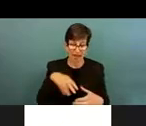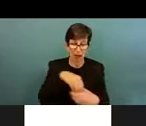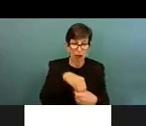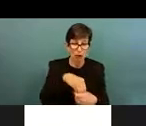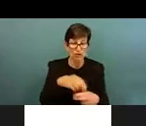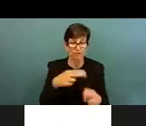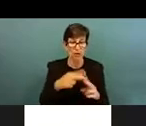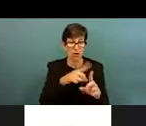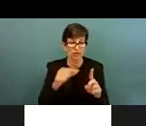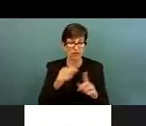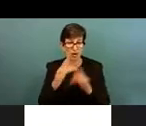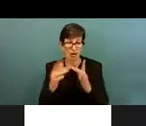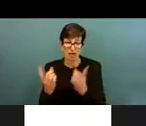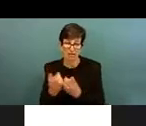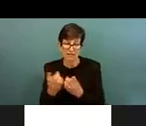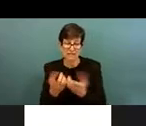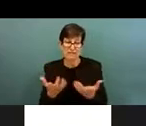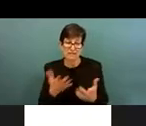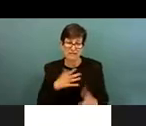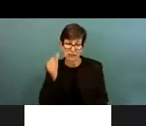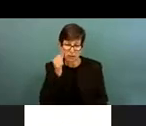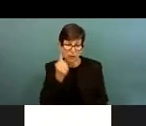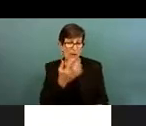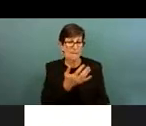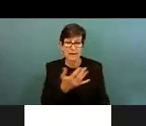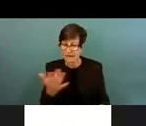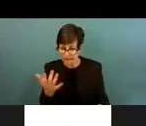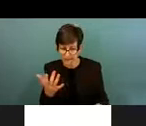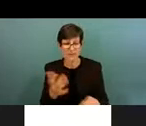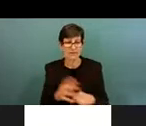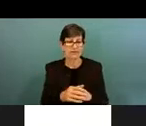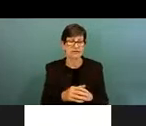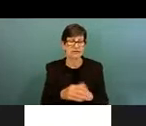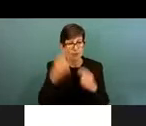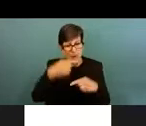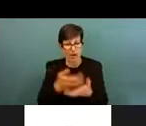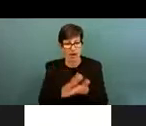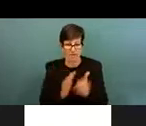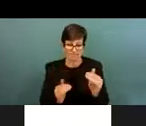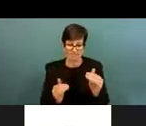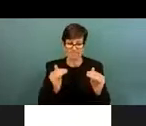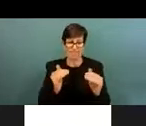communities and working with them on digital inclusion strategies. But that will not provide